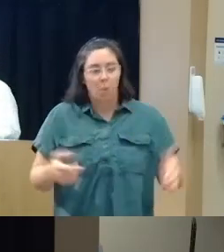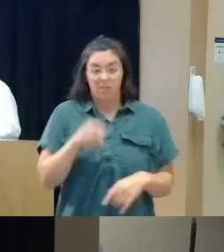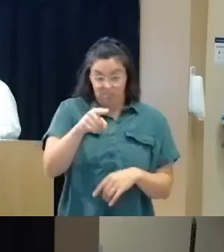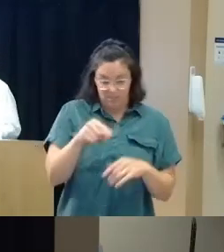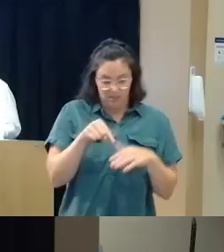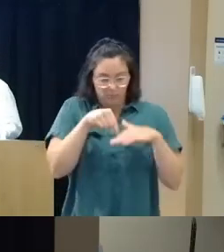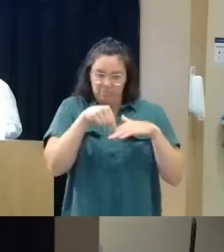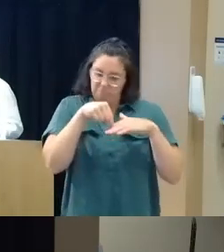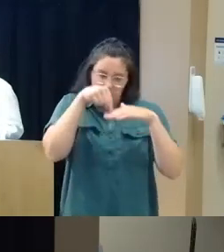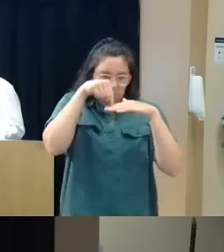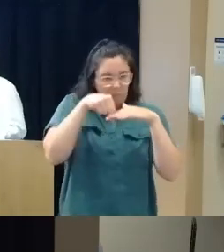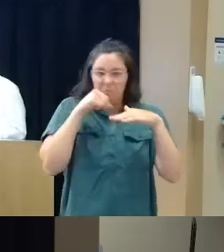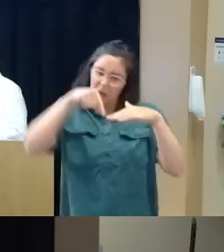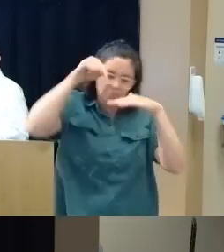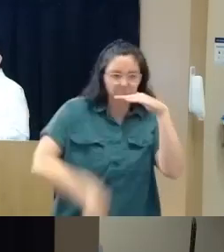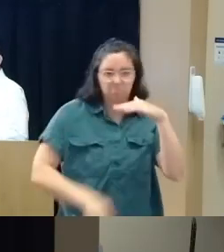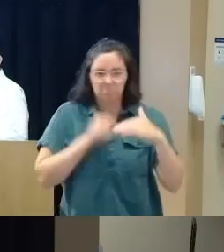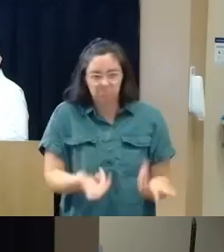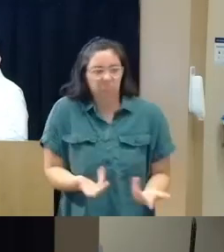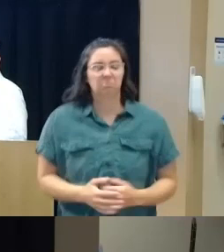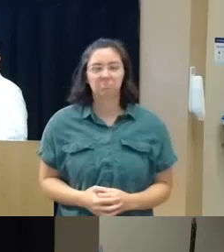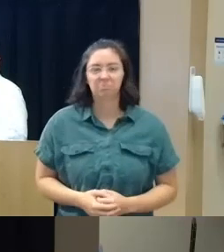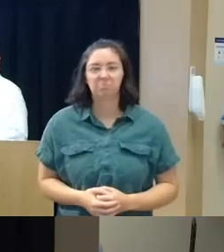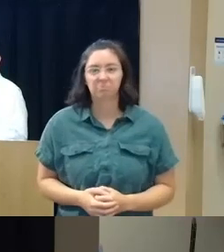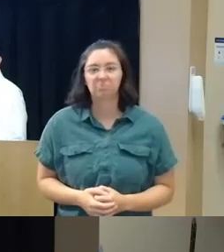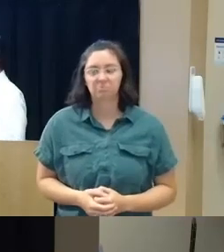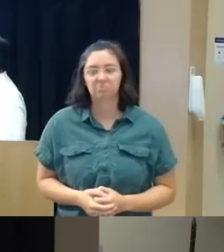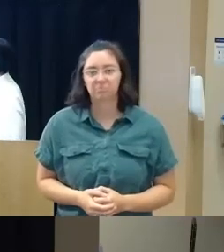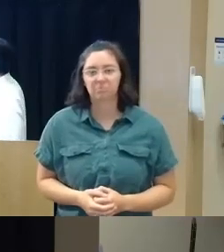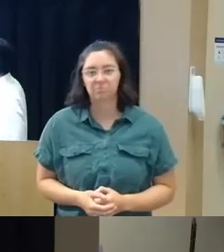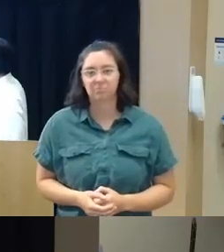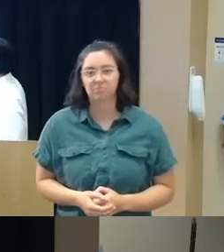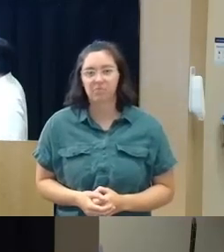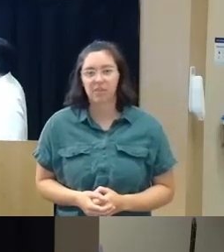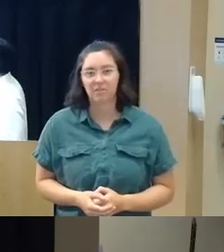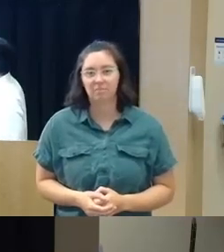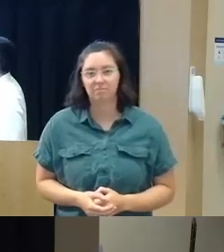information that I would like to have in order to understand psychiatric disorders and then it